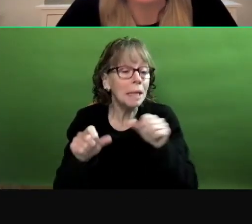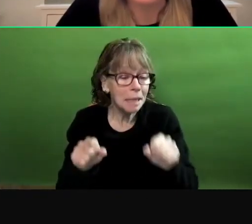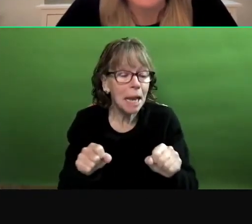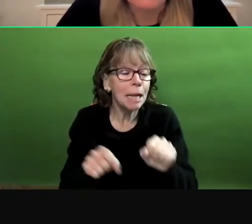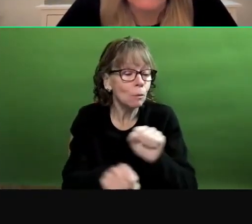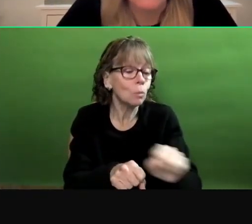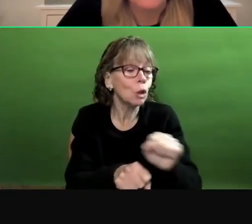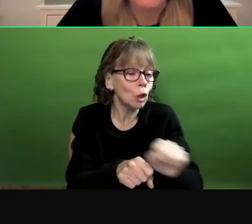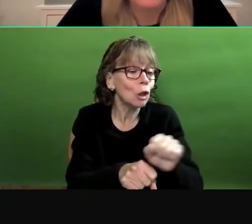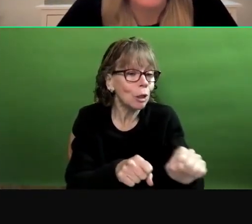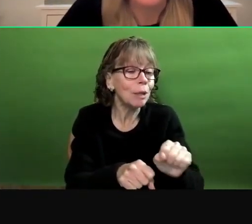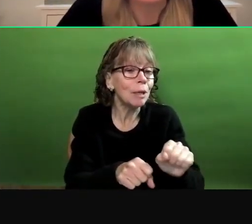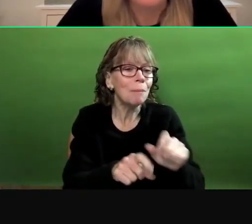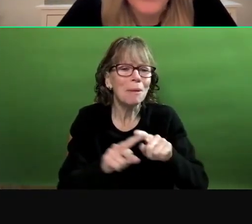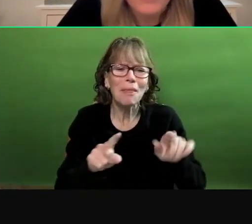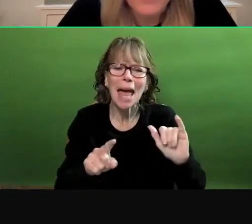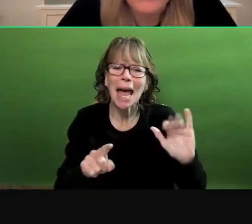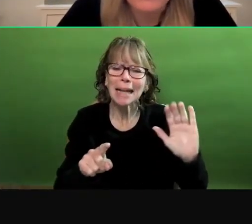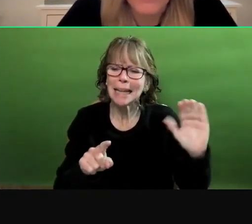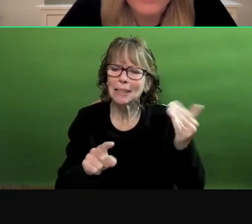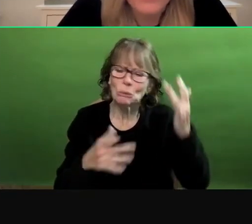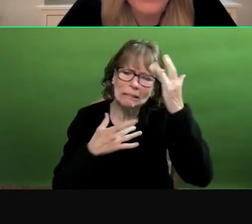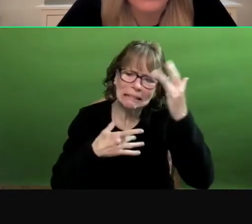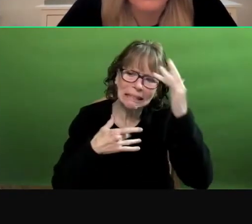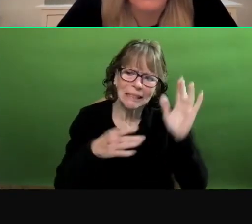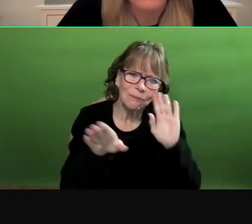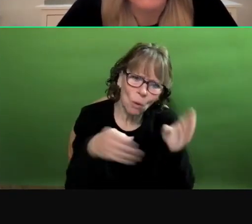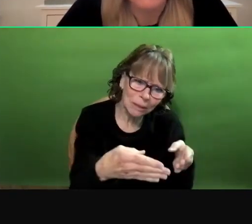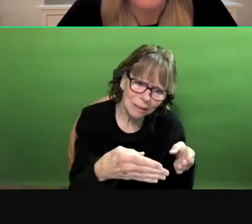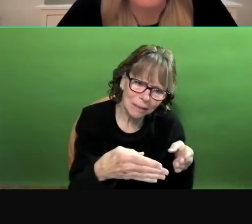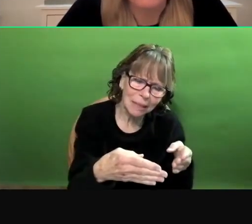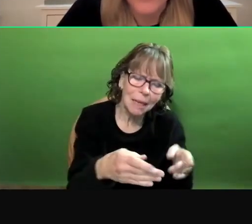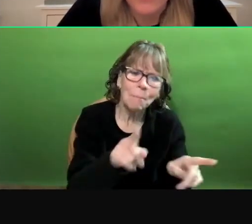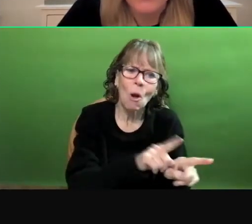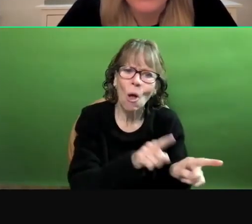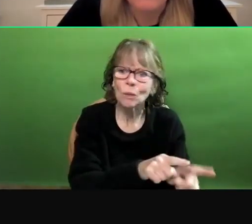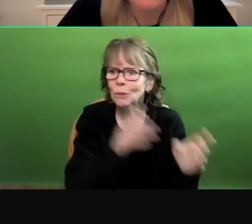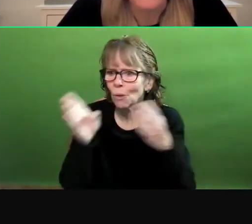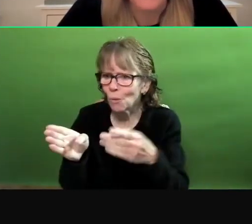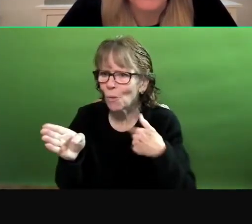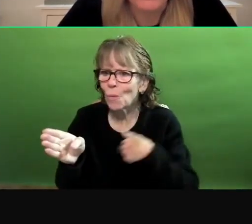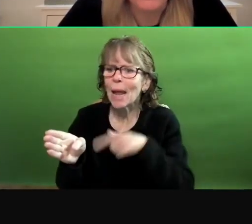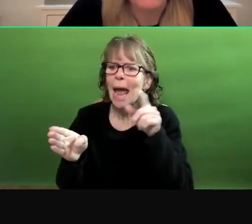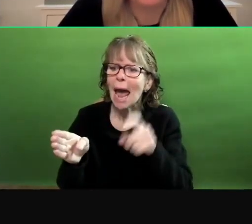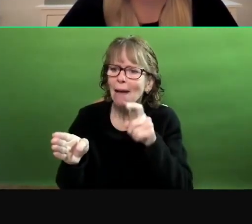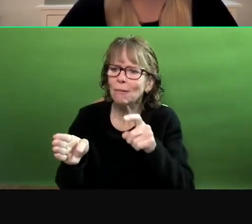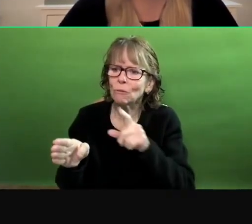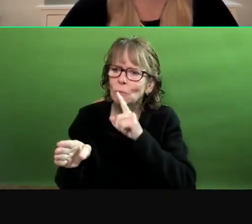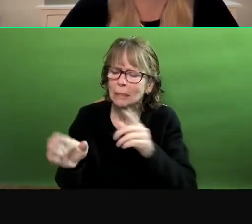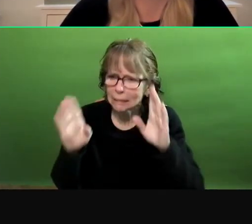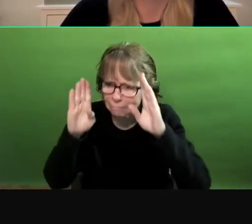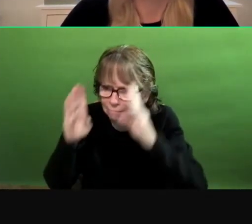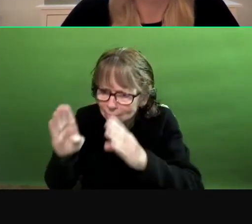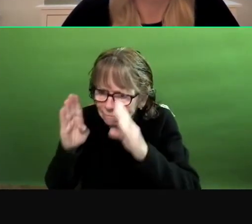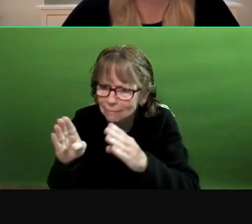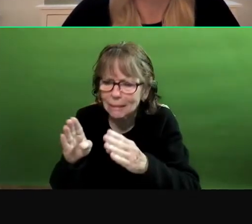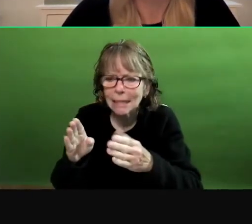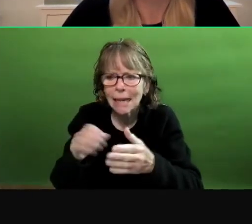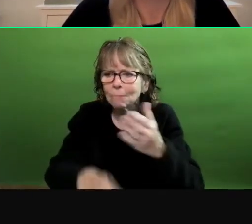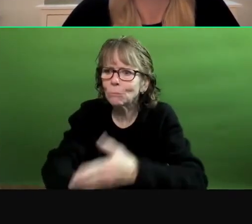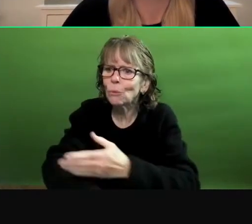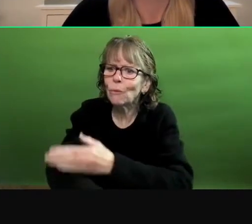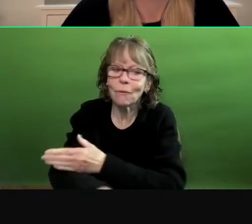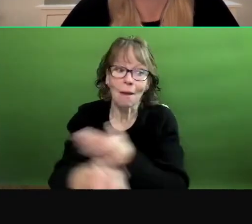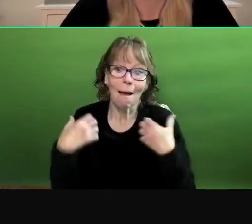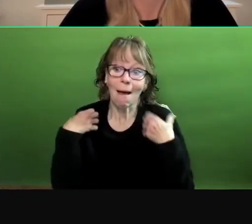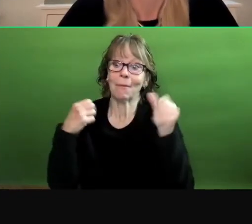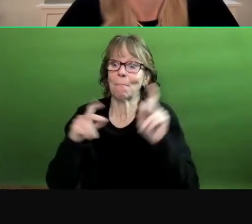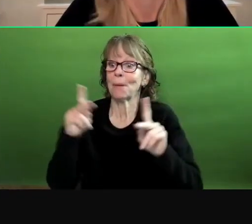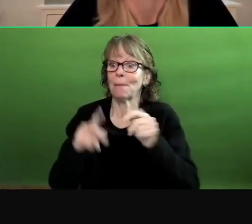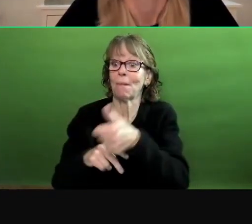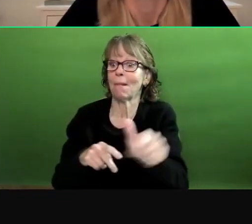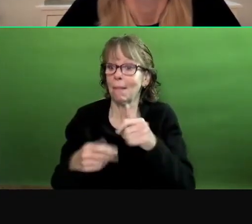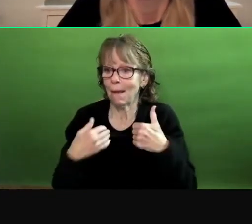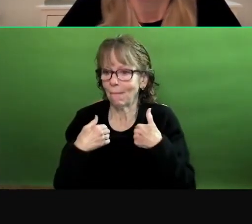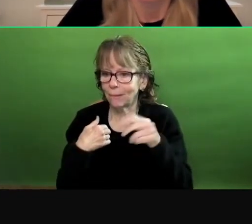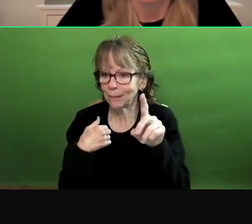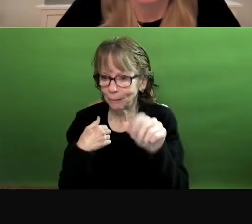is disease-focused, as well as invest in and advance the health of people with disabilities.